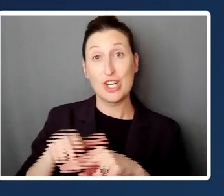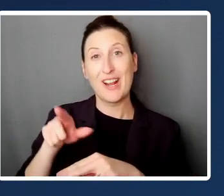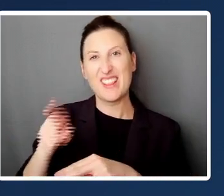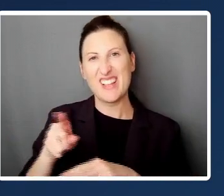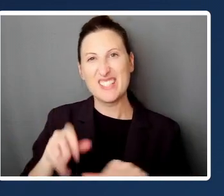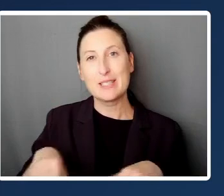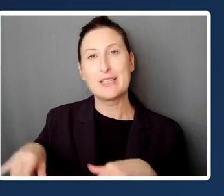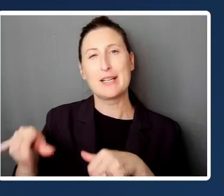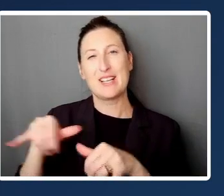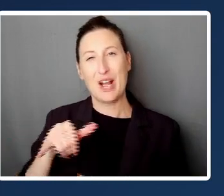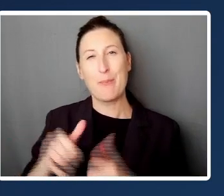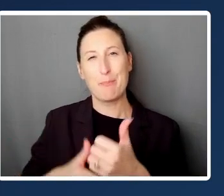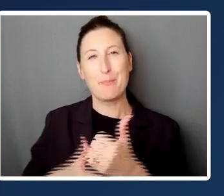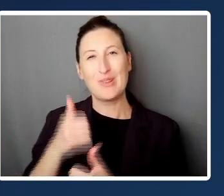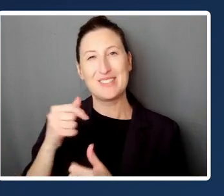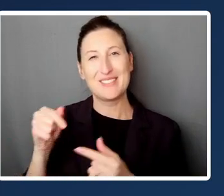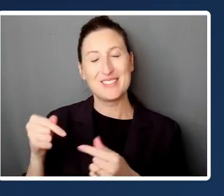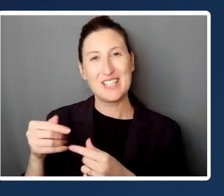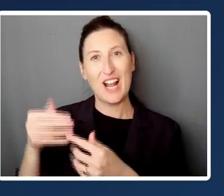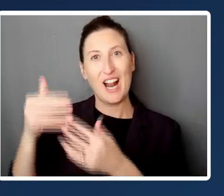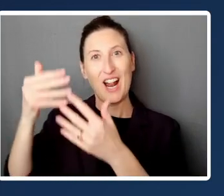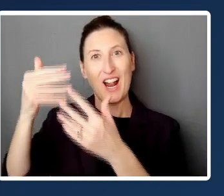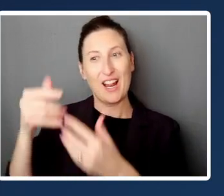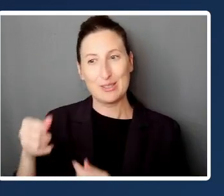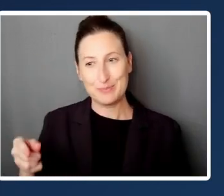it's the same maybe where you're at for many folks where you had some comfort level. But